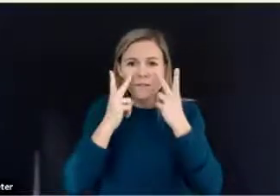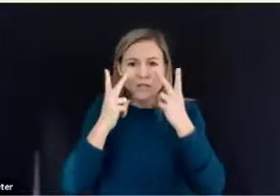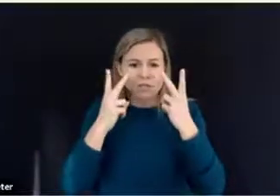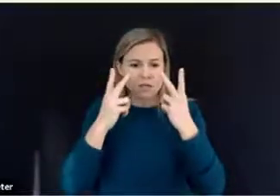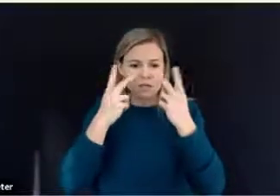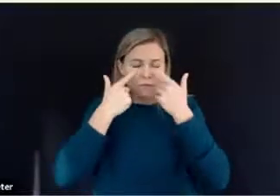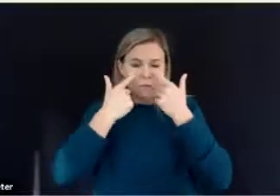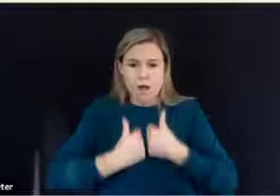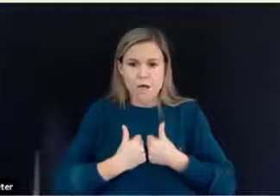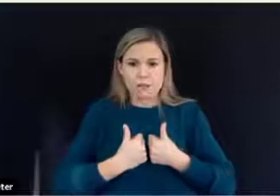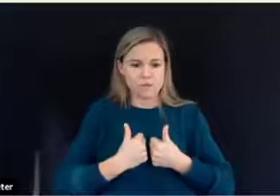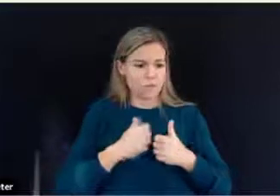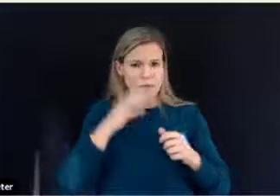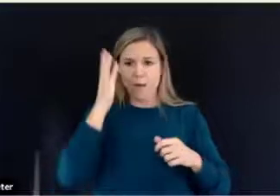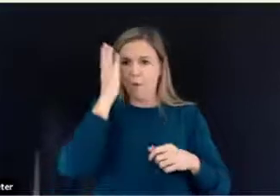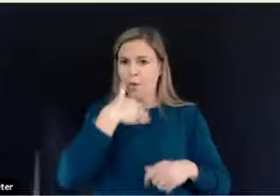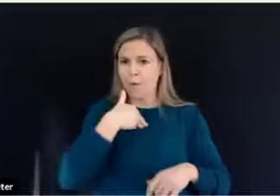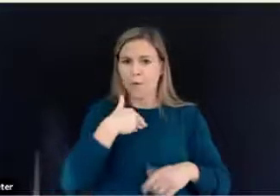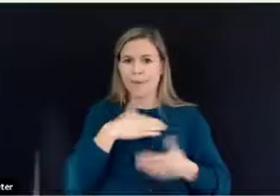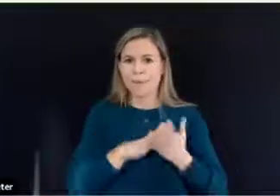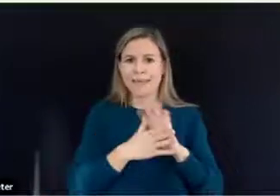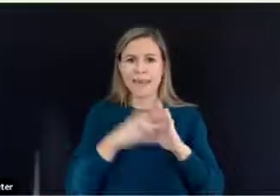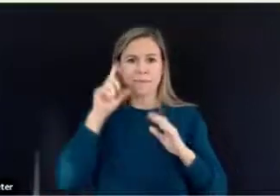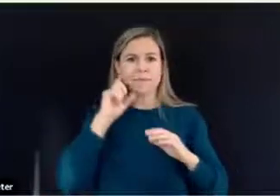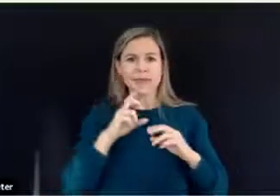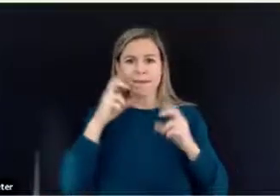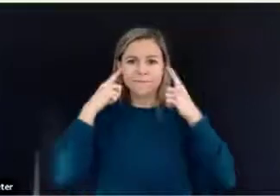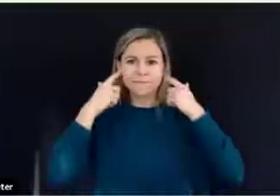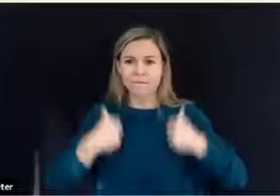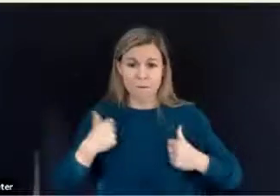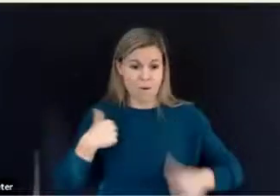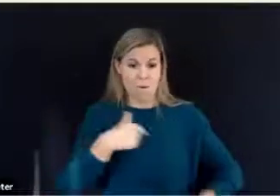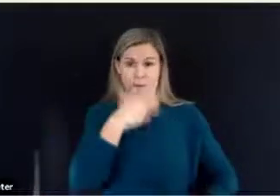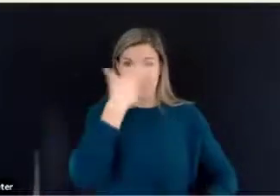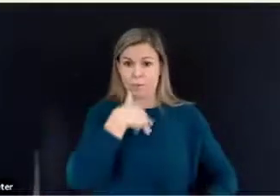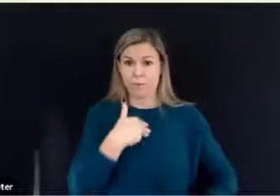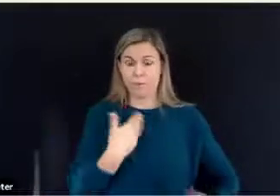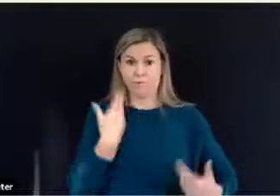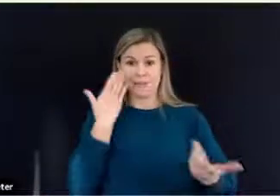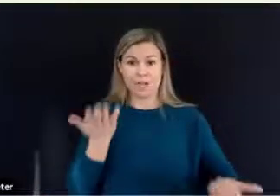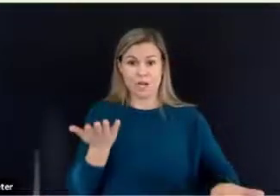'cause like many of our children with this disease he passed his newborn hearing screening.